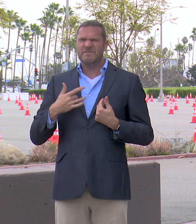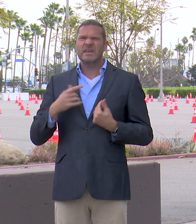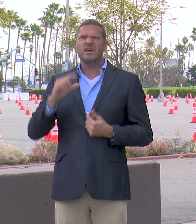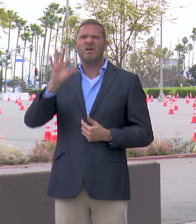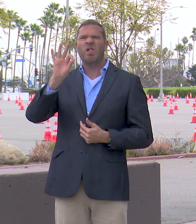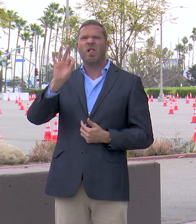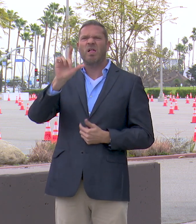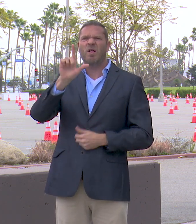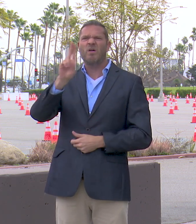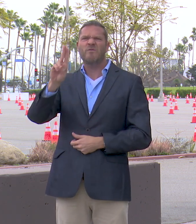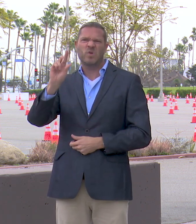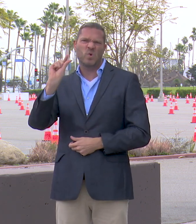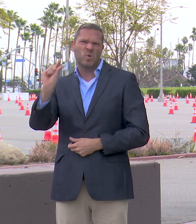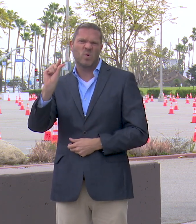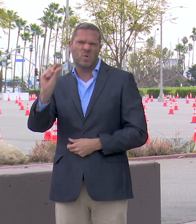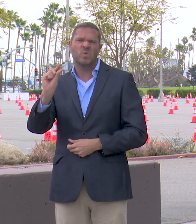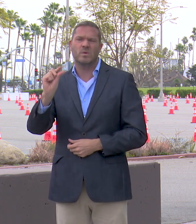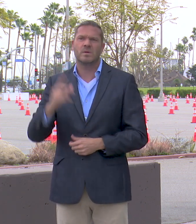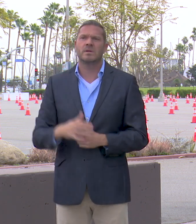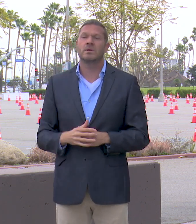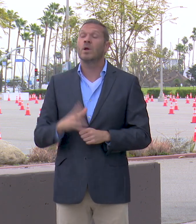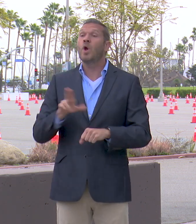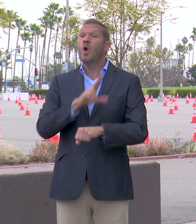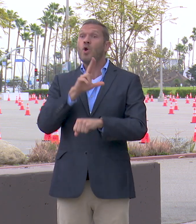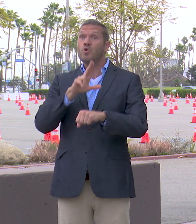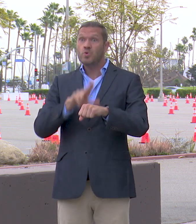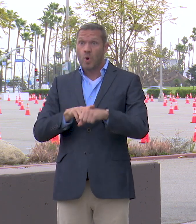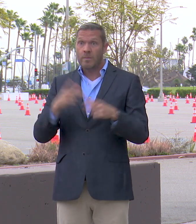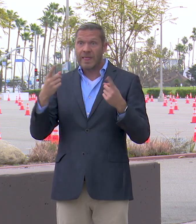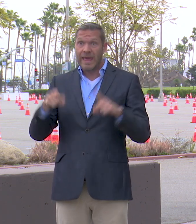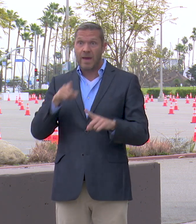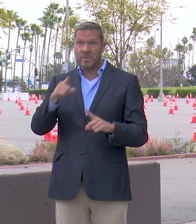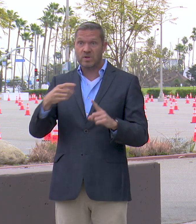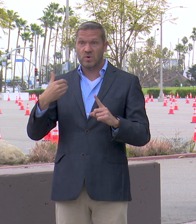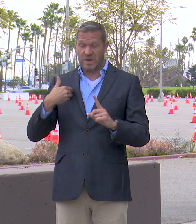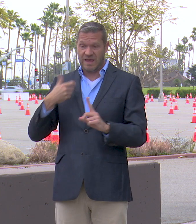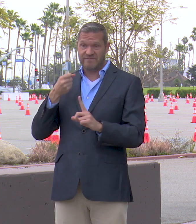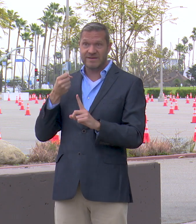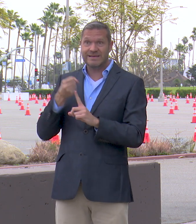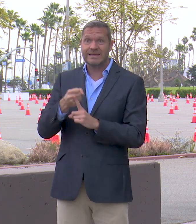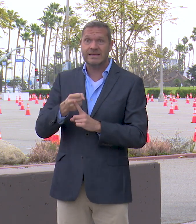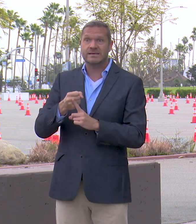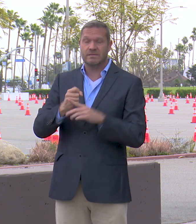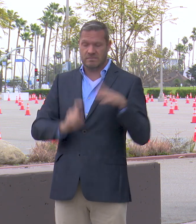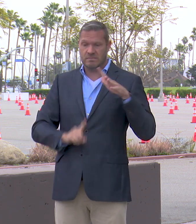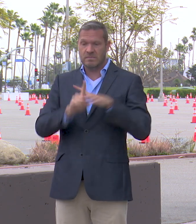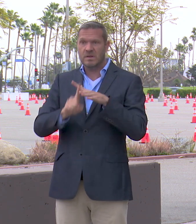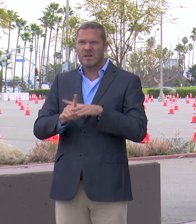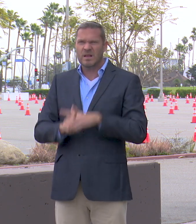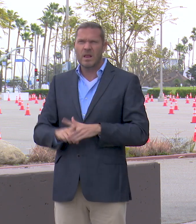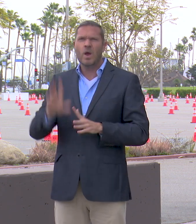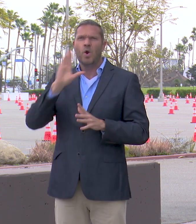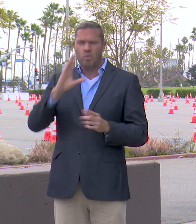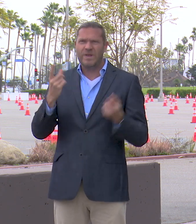Usually if you're going to have symptoms, they will happen within the first few days of getting the vaccine.